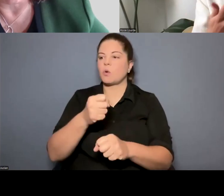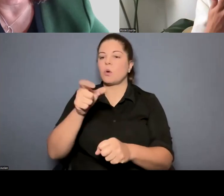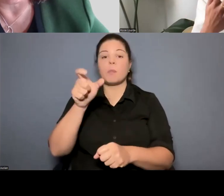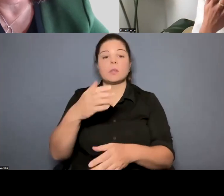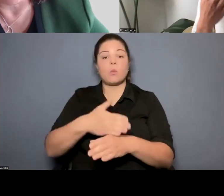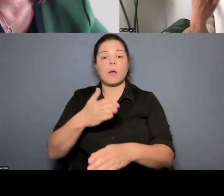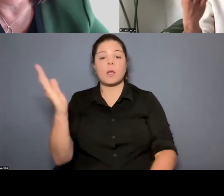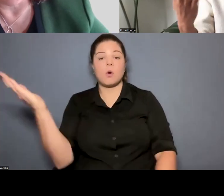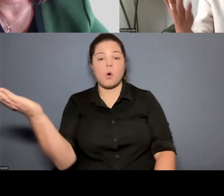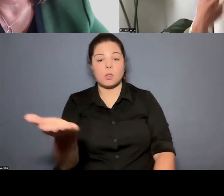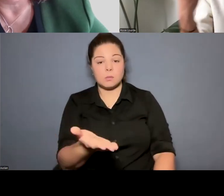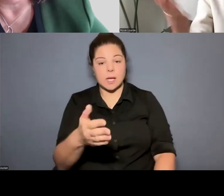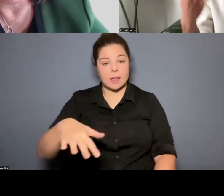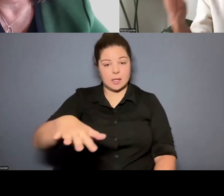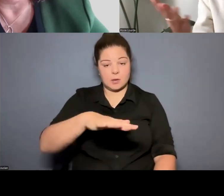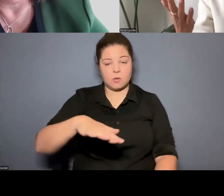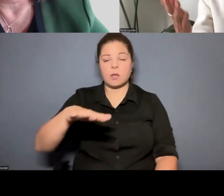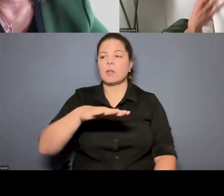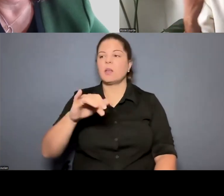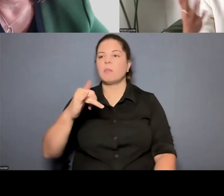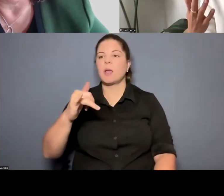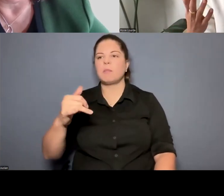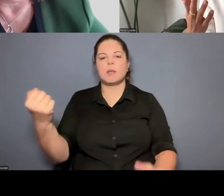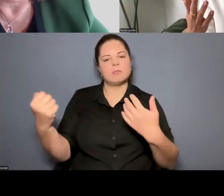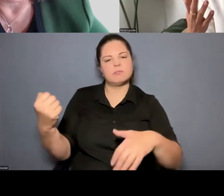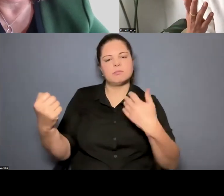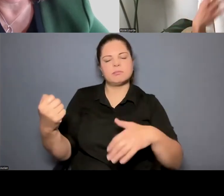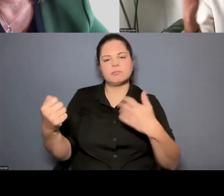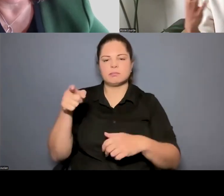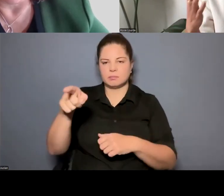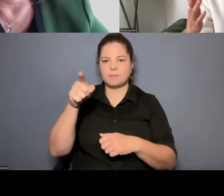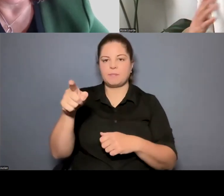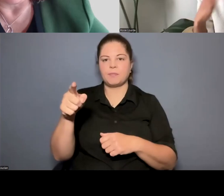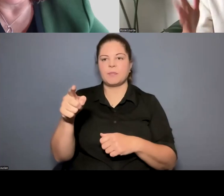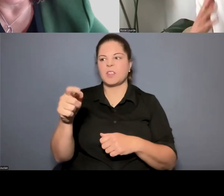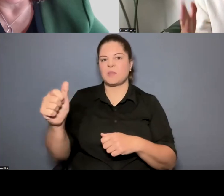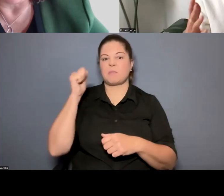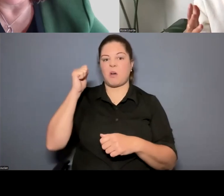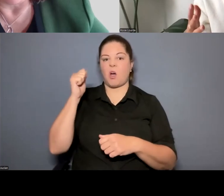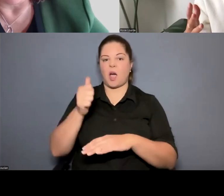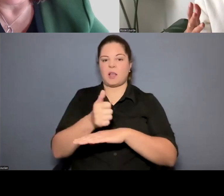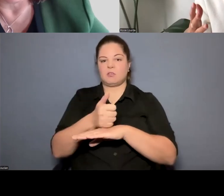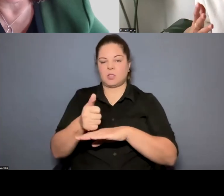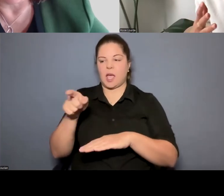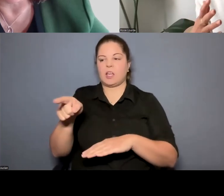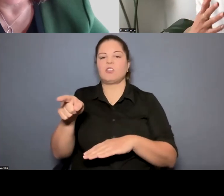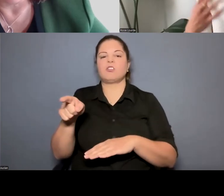and there is a live gig happening and one of the musicians behind stage, acts inappropriately.